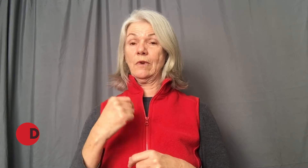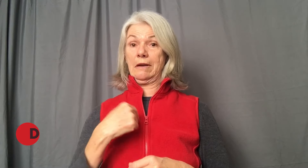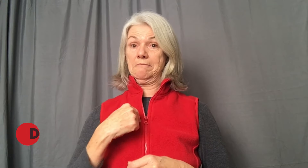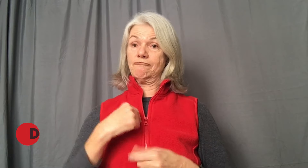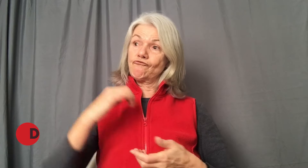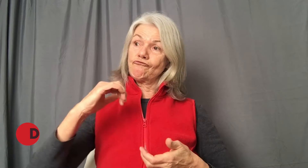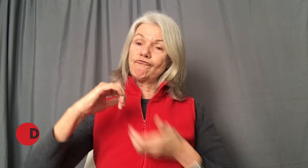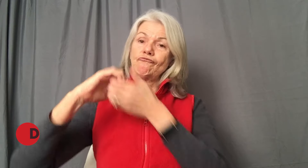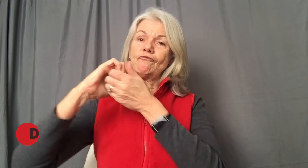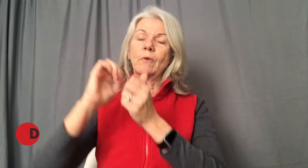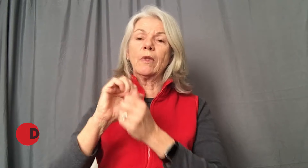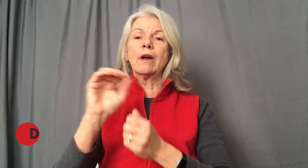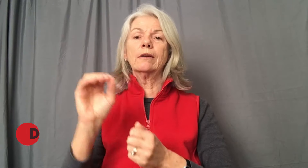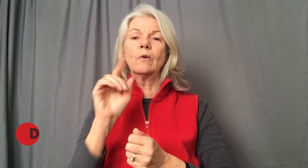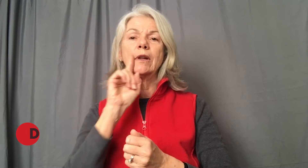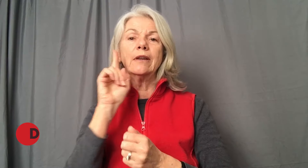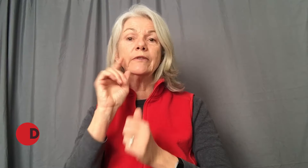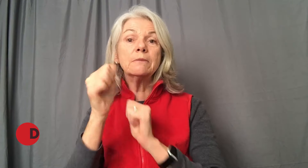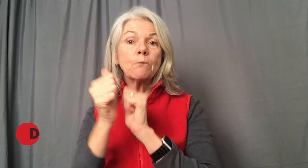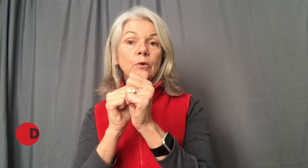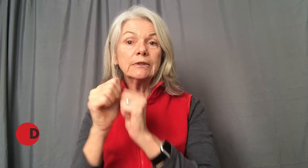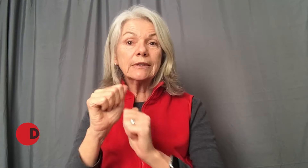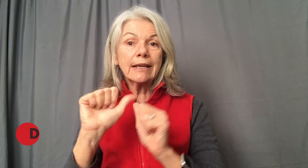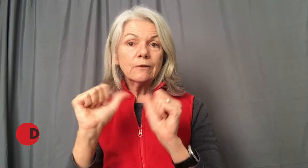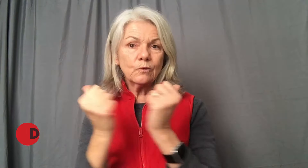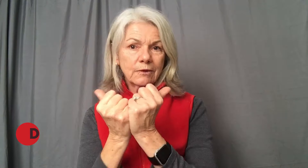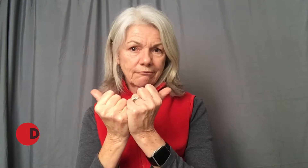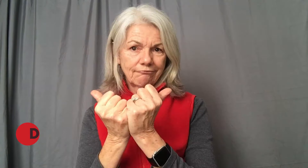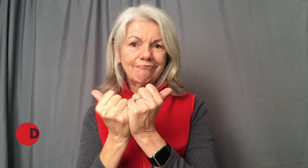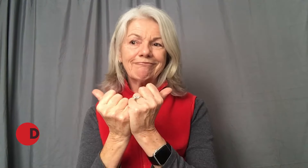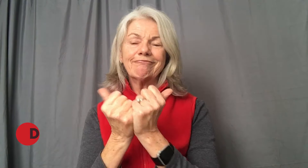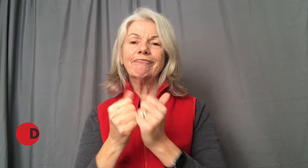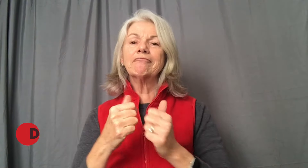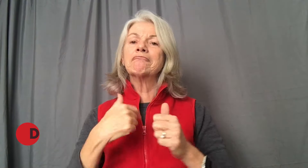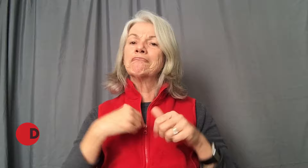I partnered with the Ontario Deaf Sports Association